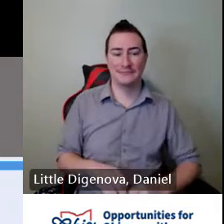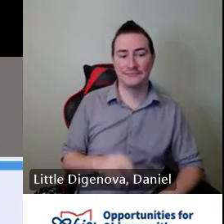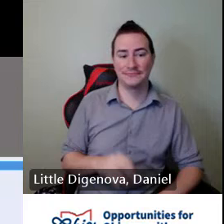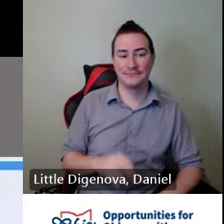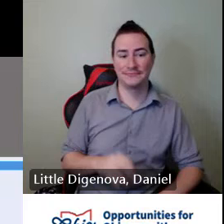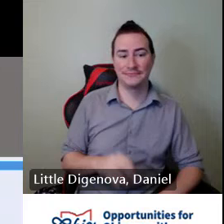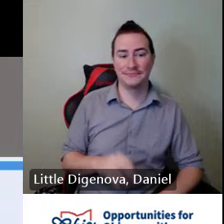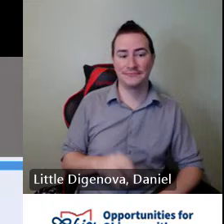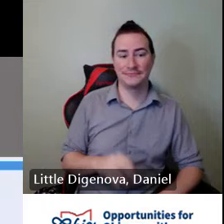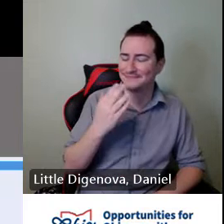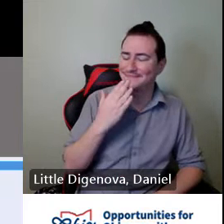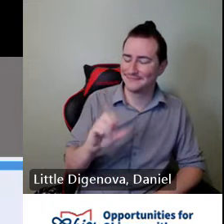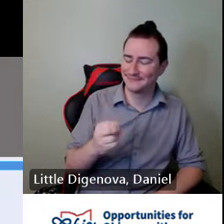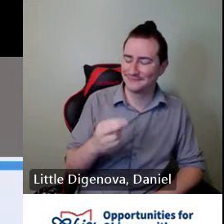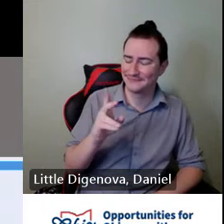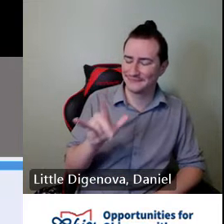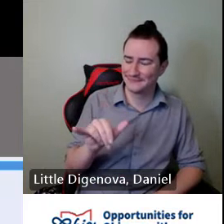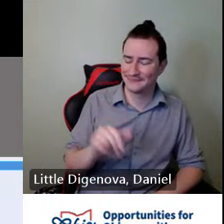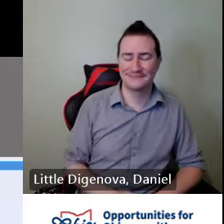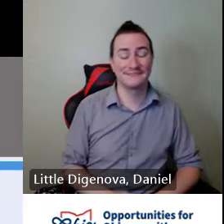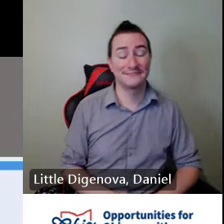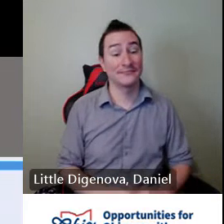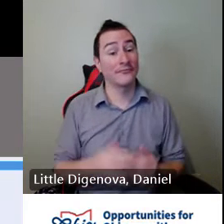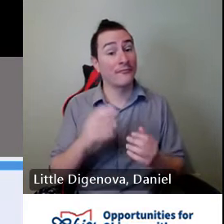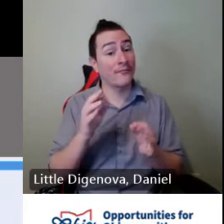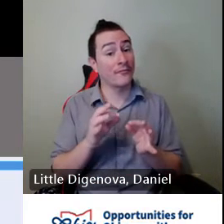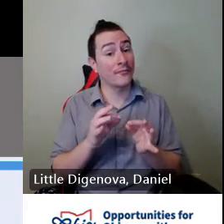Now, we know that employees with disabilities often do not need